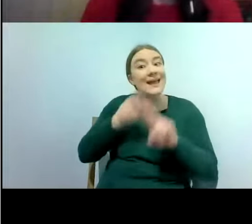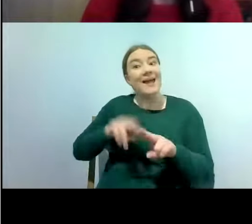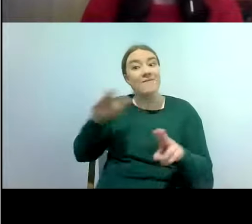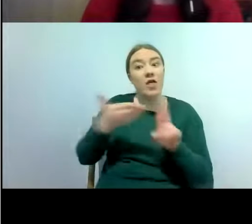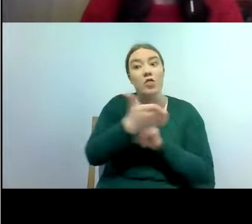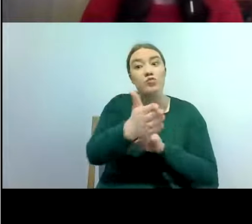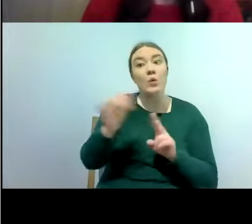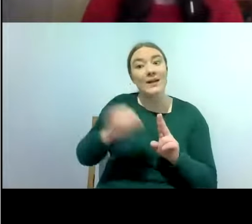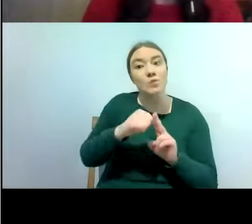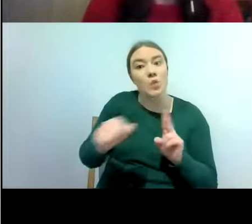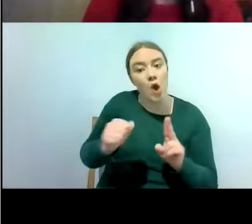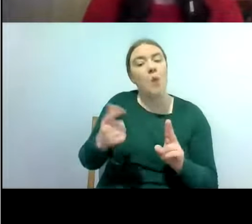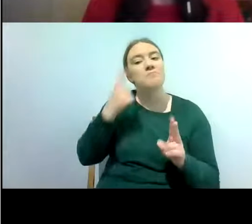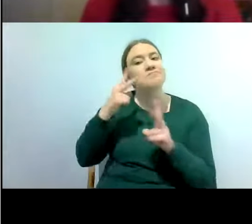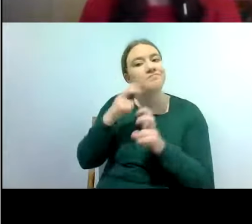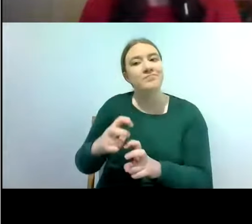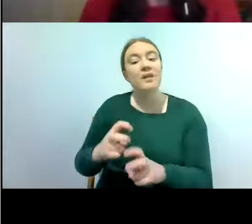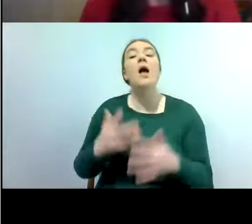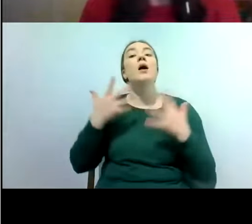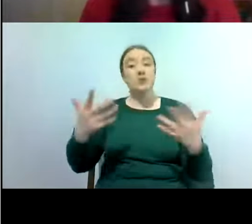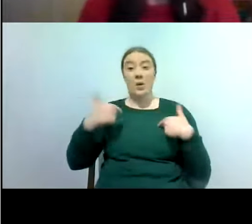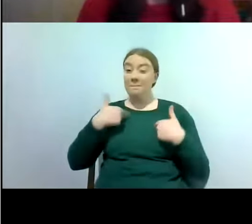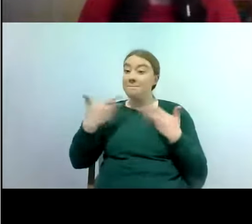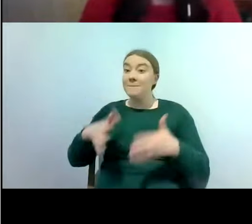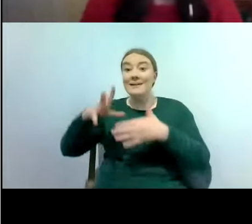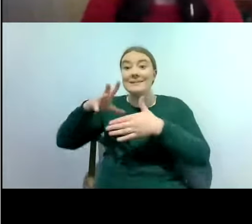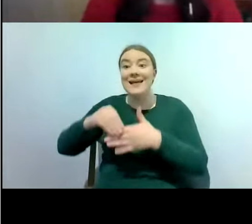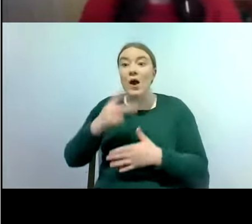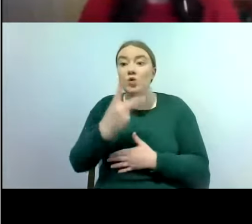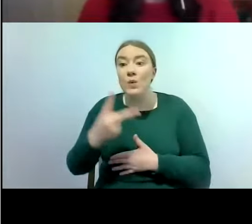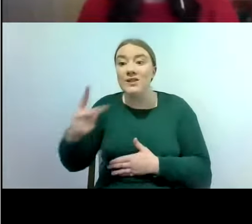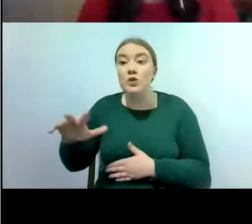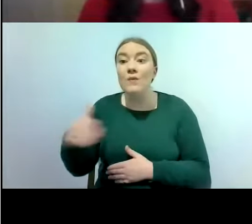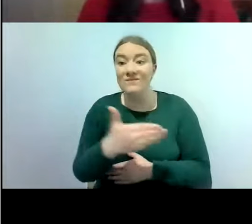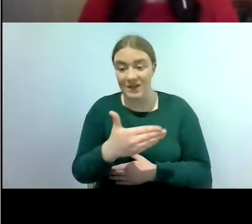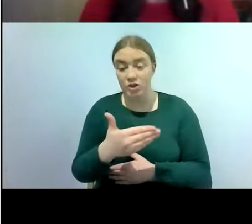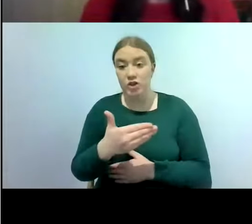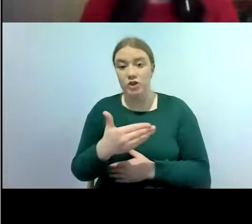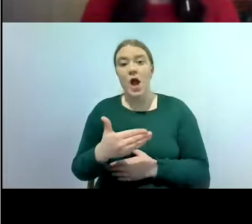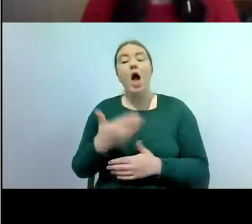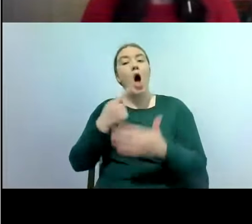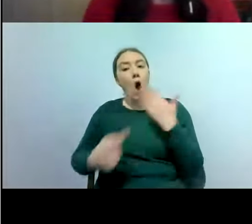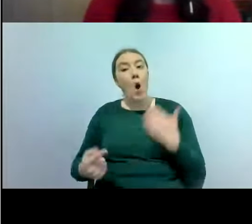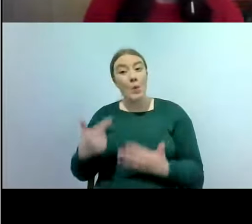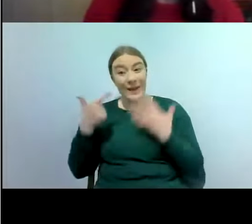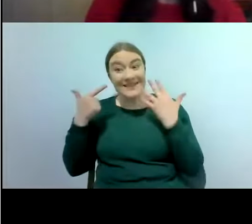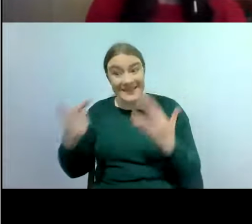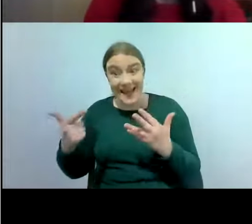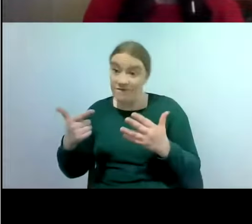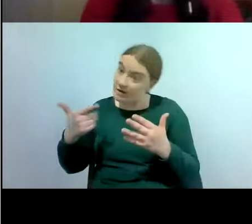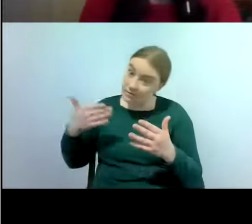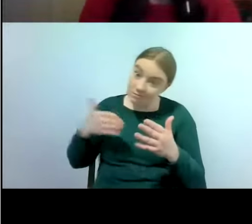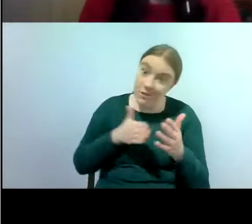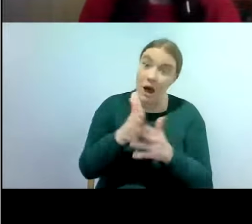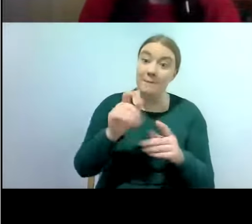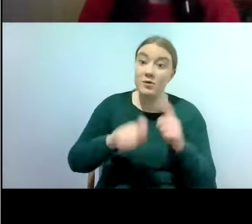so out of our 22 fish that we tagged only seven of them ever approached powick weir um and three of